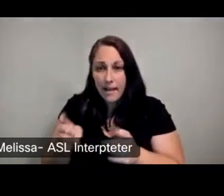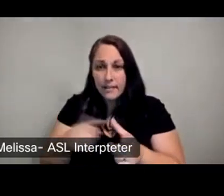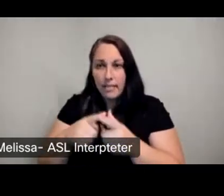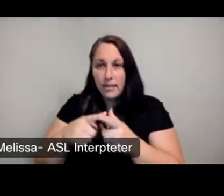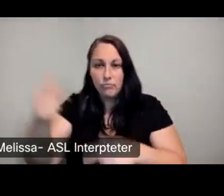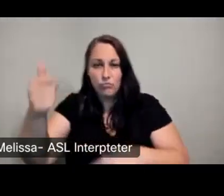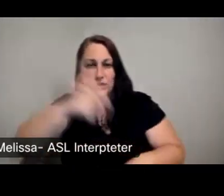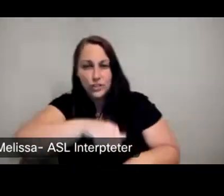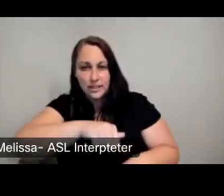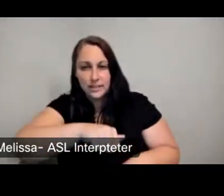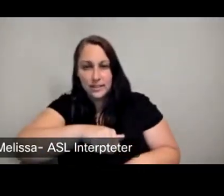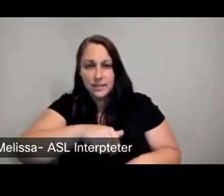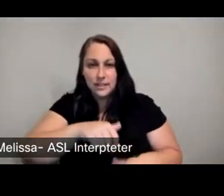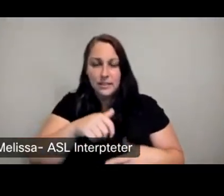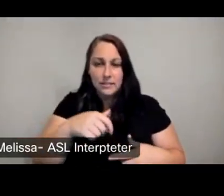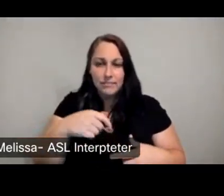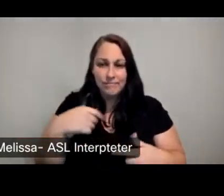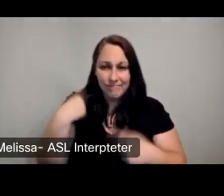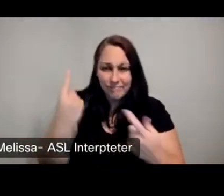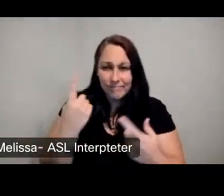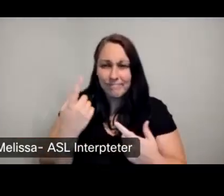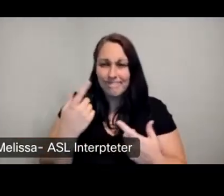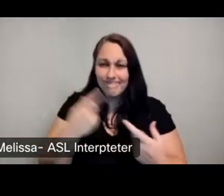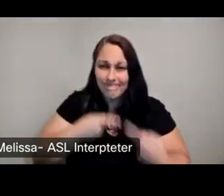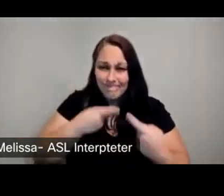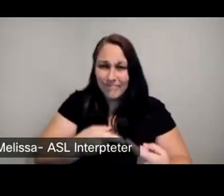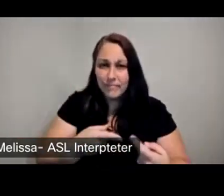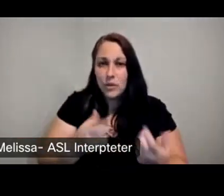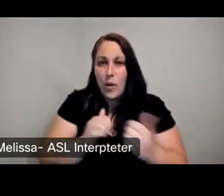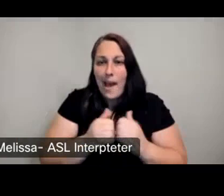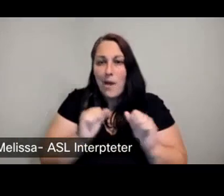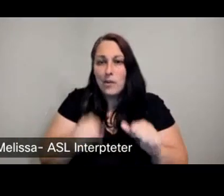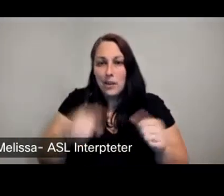um but maybe there's a way we can work through it come to some kind of consensus on a plan so